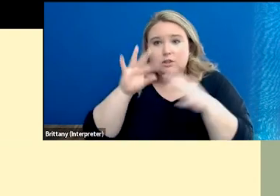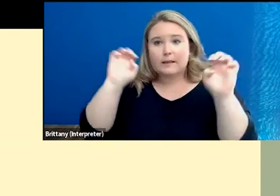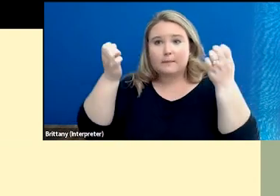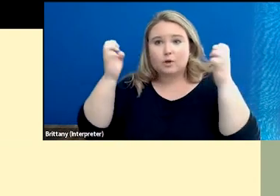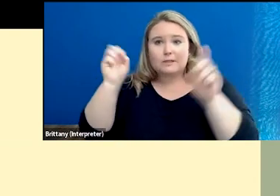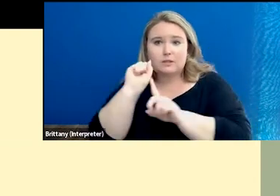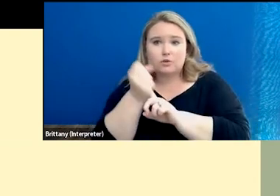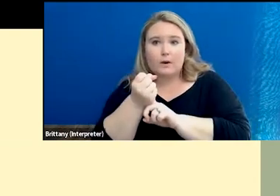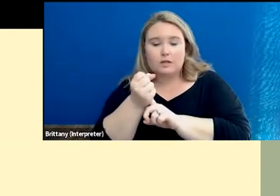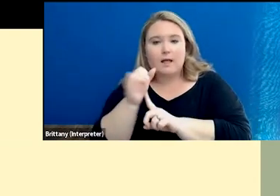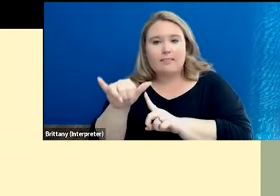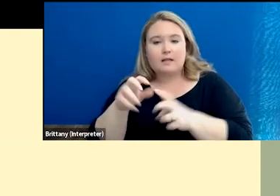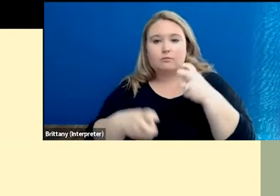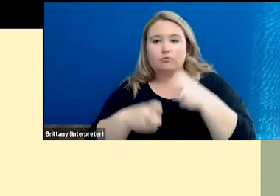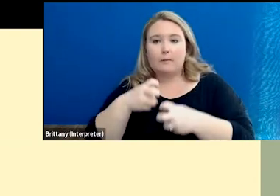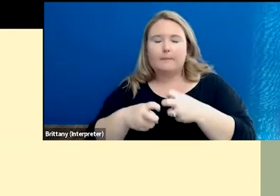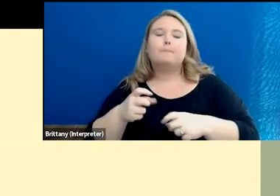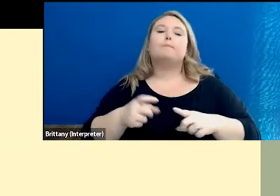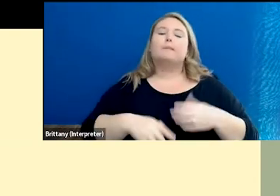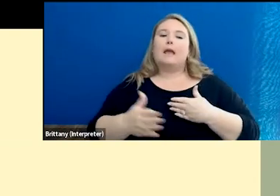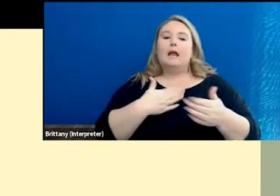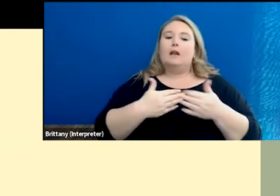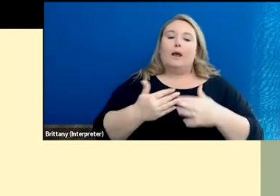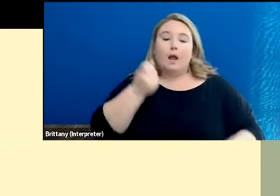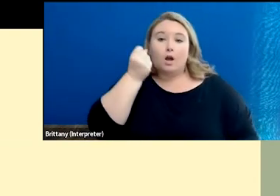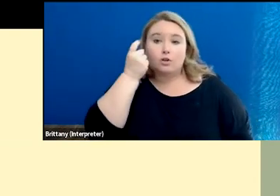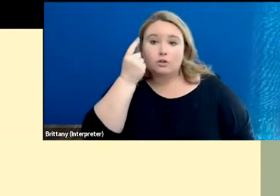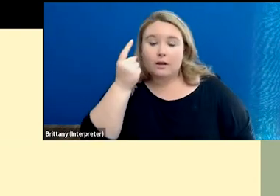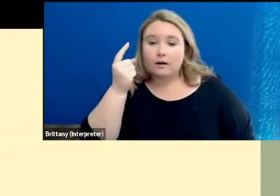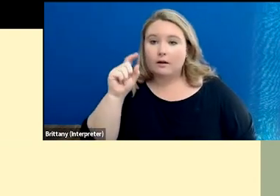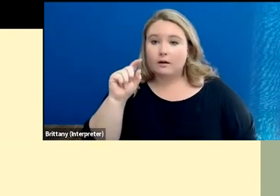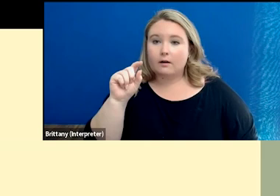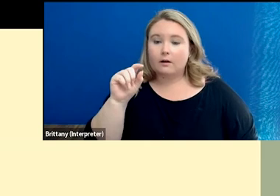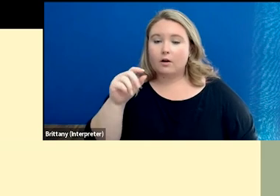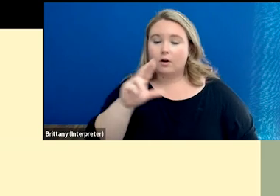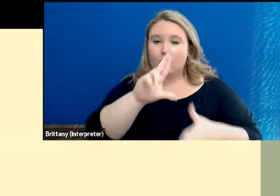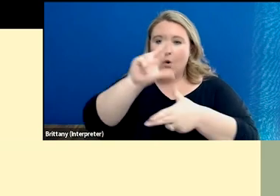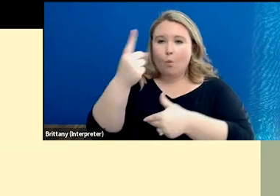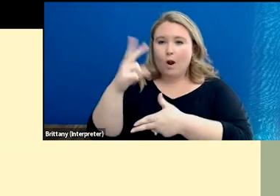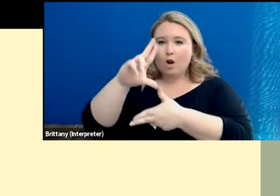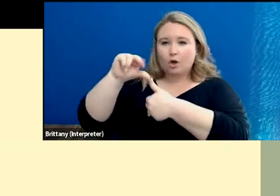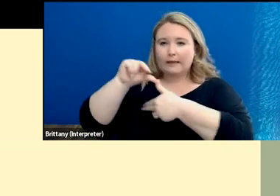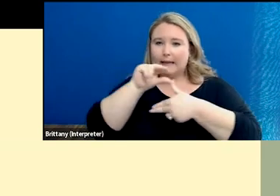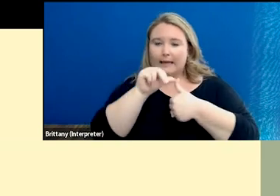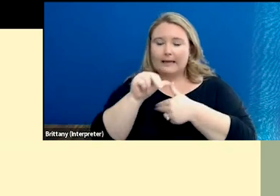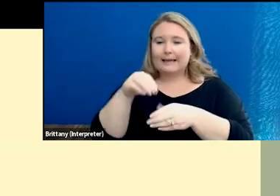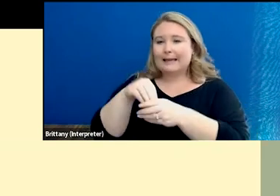But during Hurricane Irma in Manatee County, they did a news report and they brought in